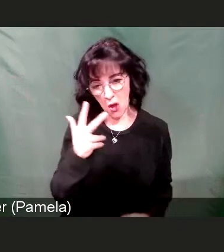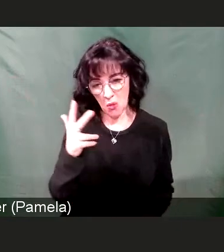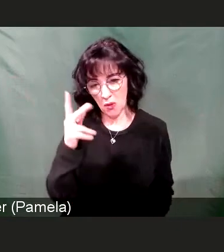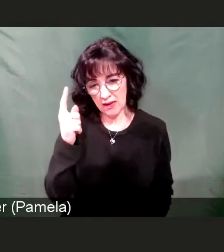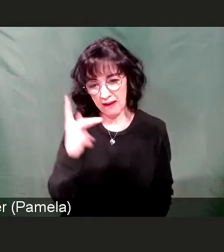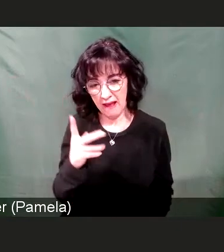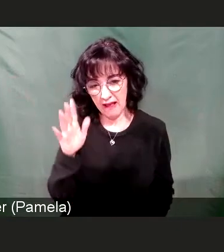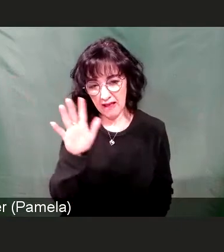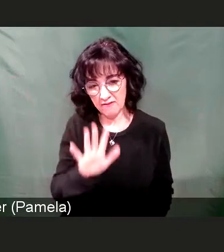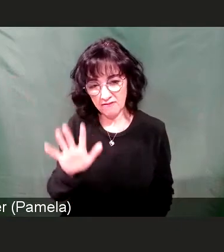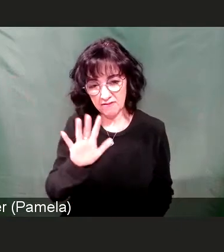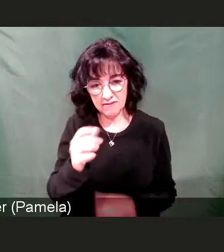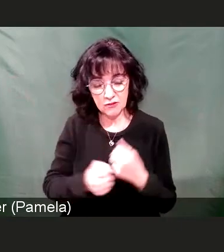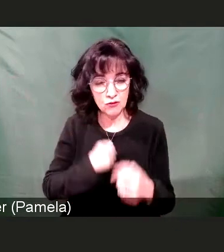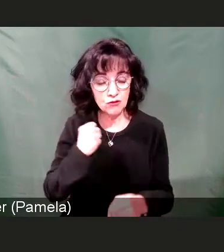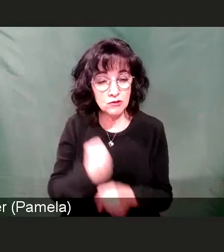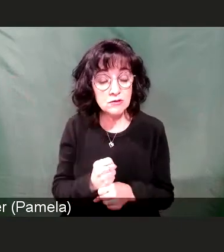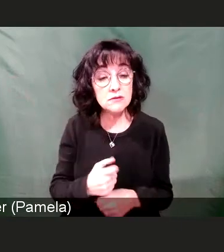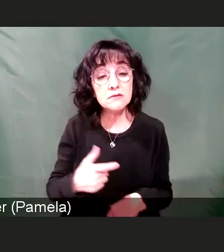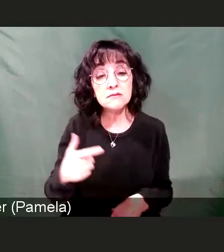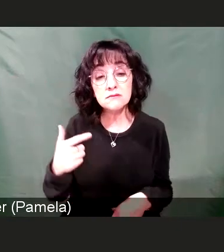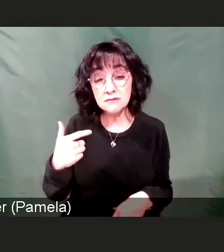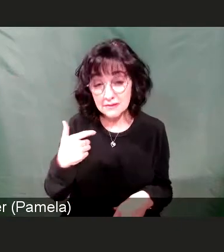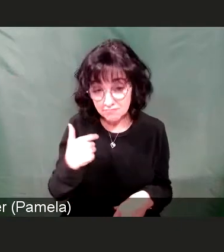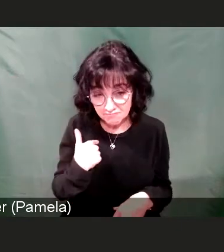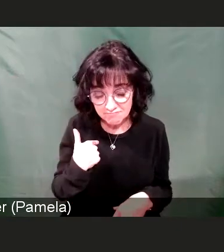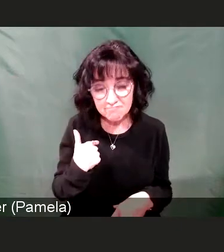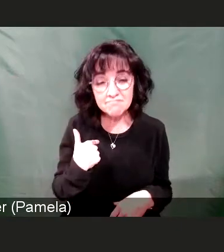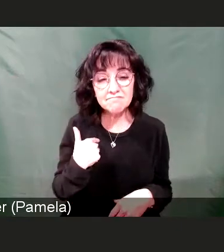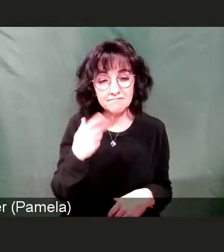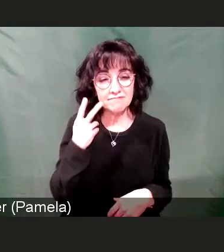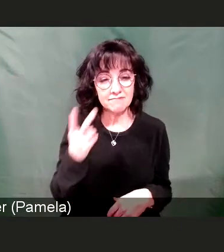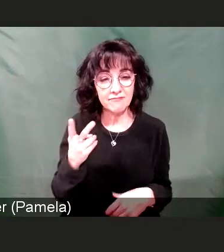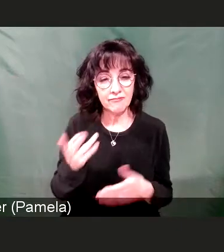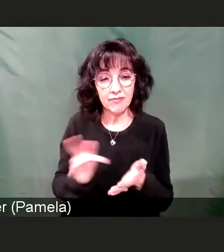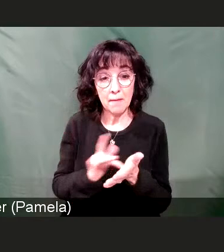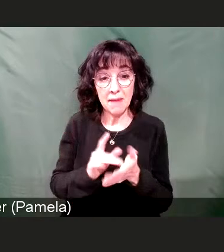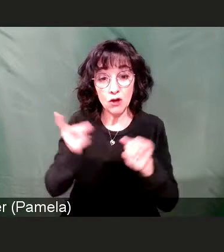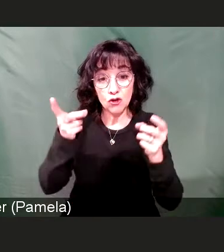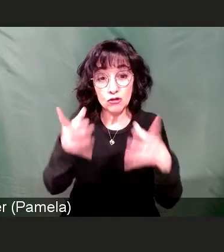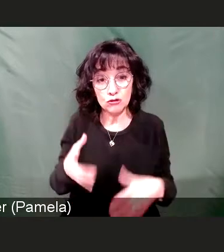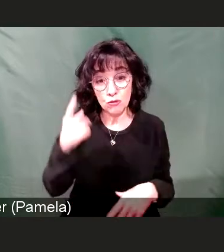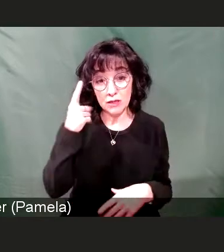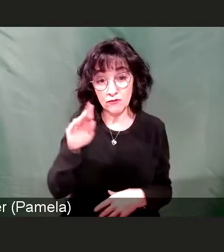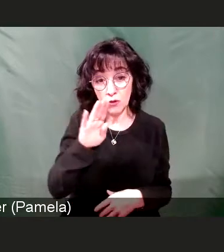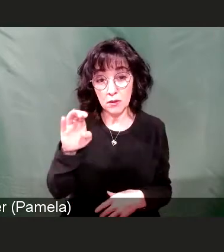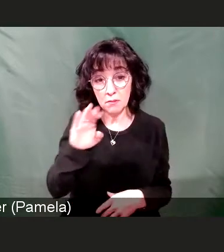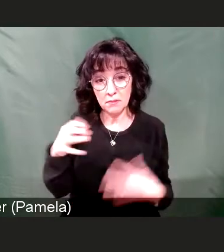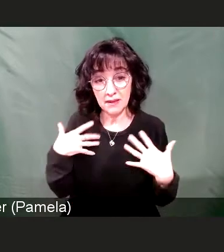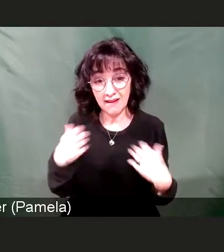for Beebe Healthcare which obviously has been quite challenging over the past 12 to 13 months.